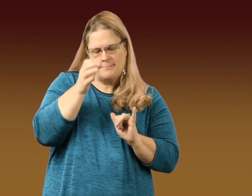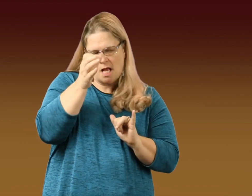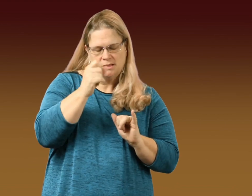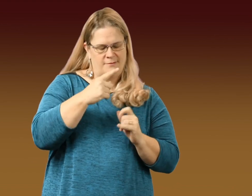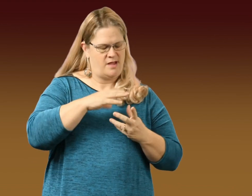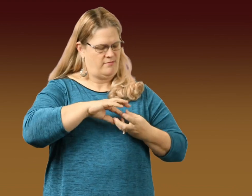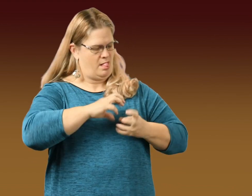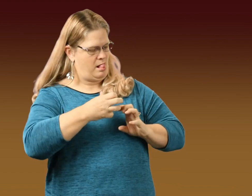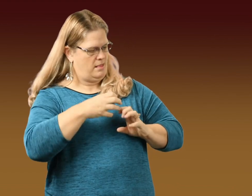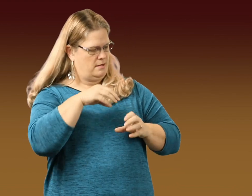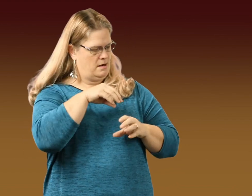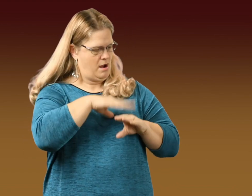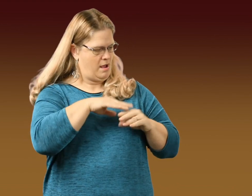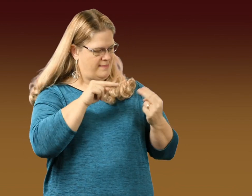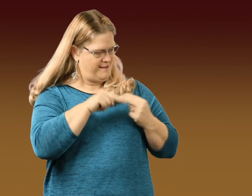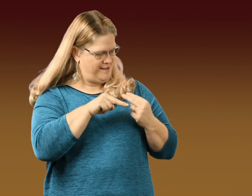emotional state, and behavior output.